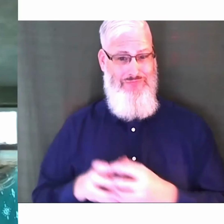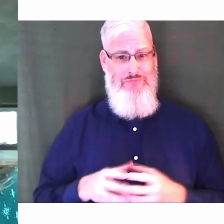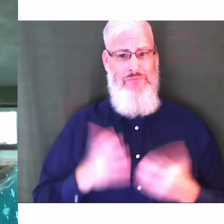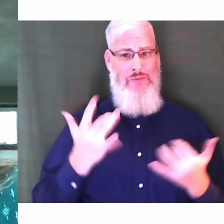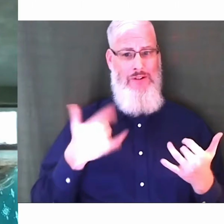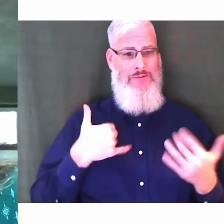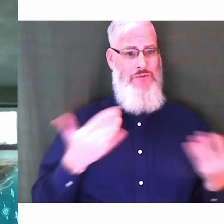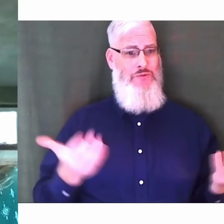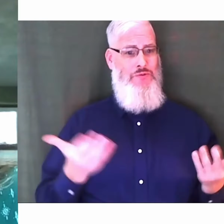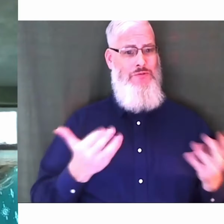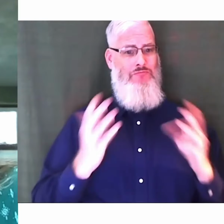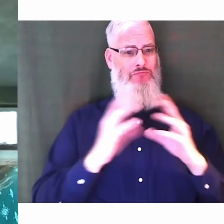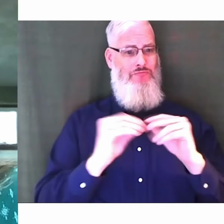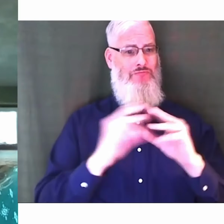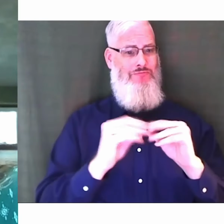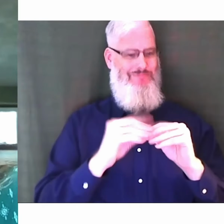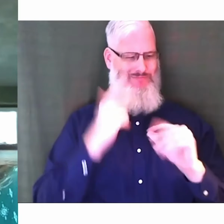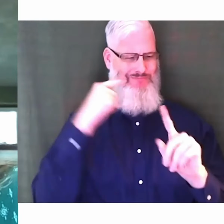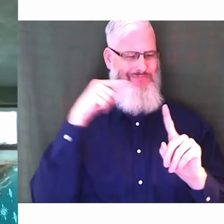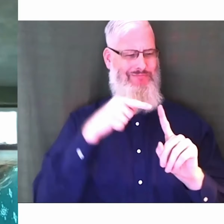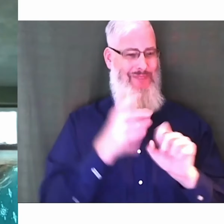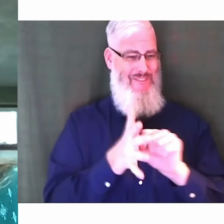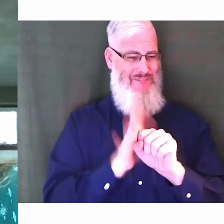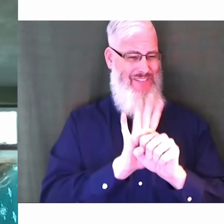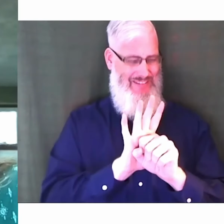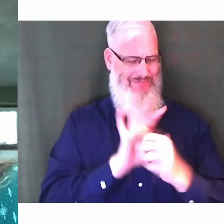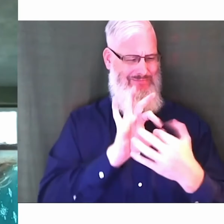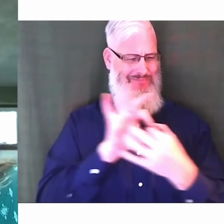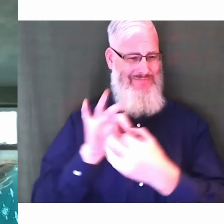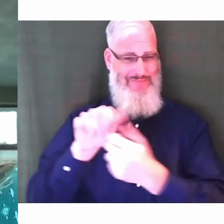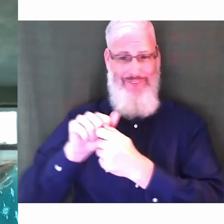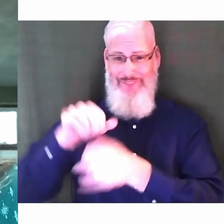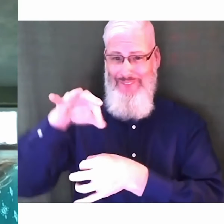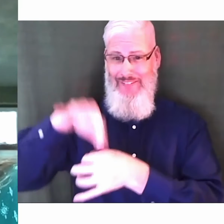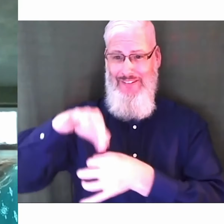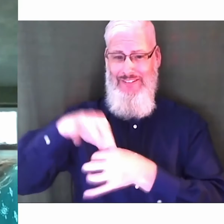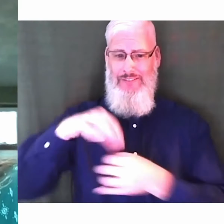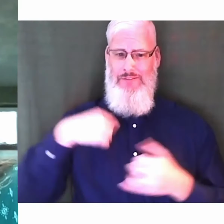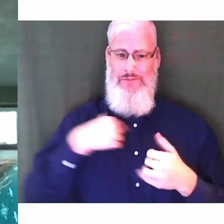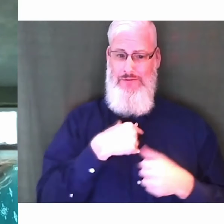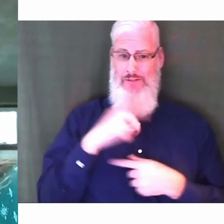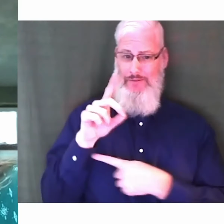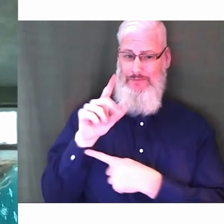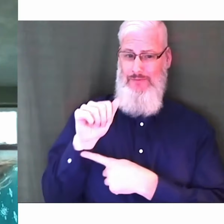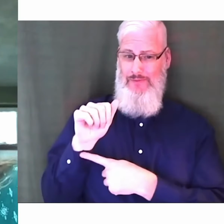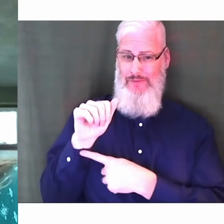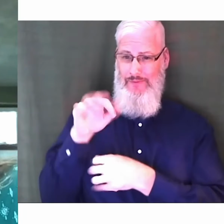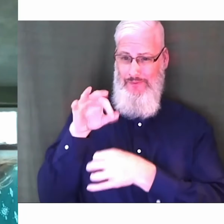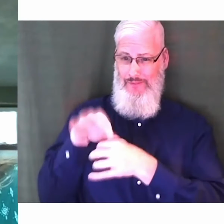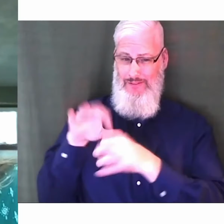is encouraging voters to consider absentee voting. Some voters make the choice to vote in person